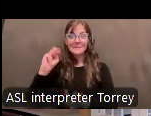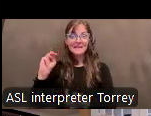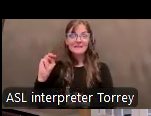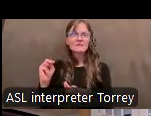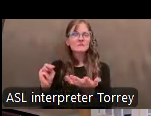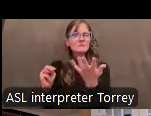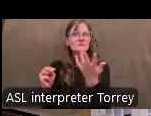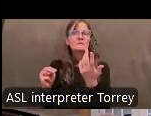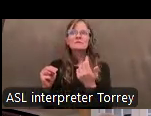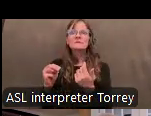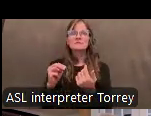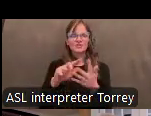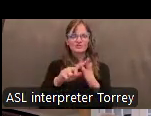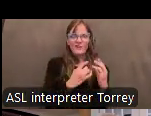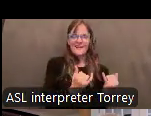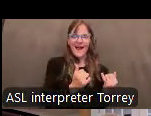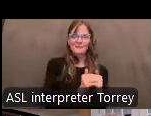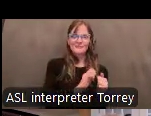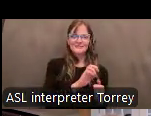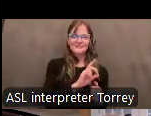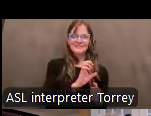But we also know that there's a target audience